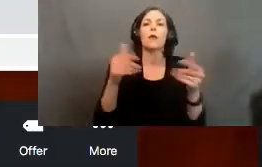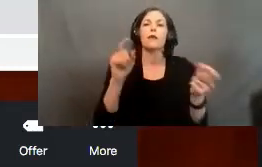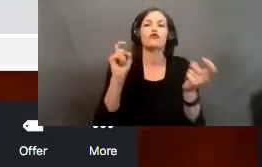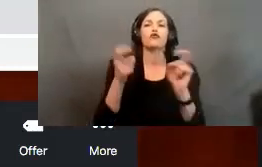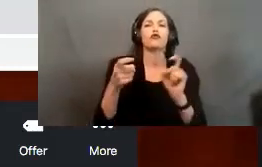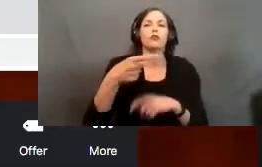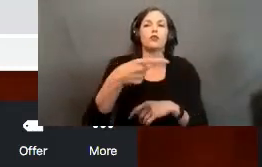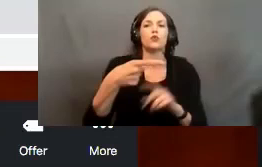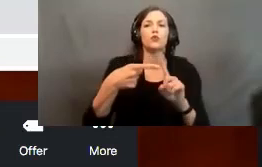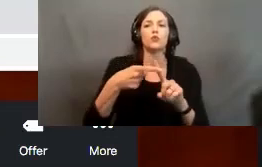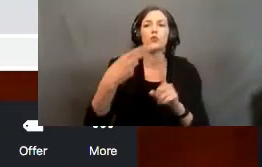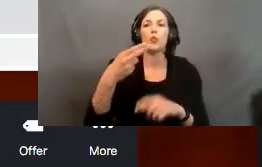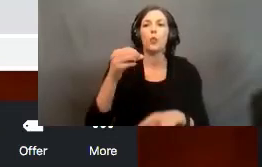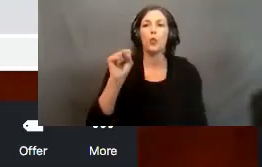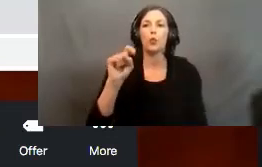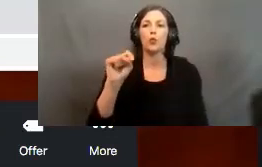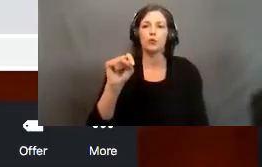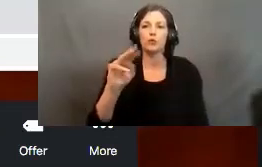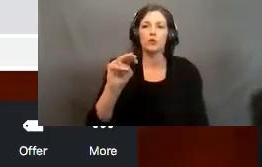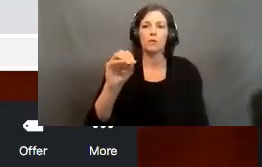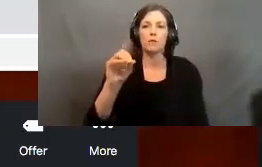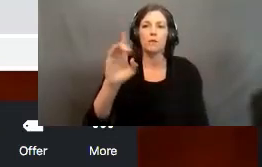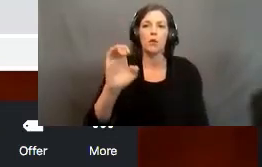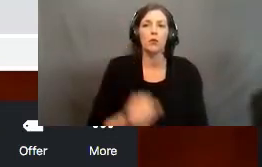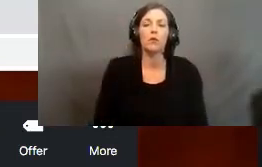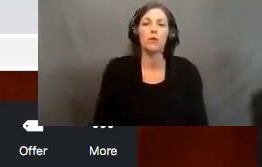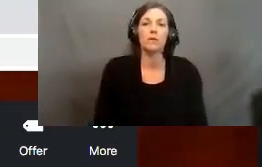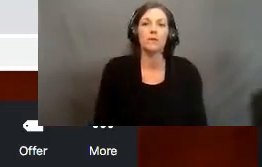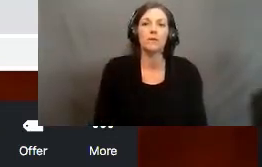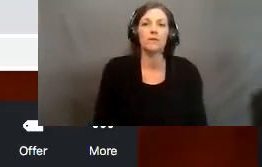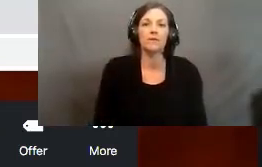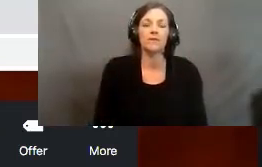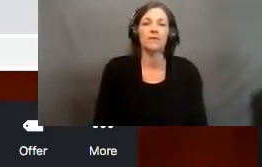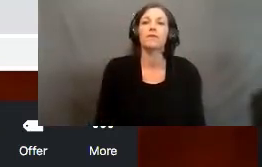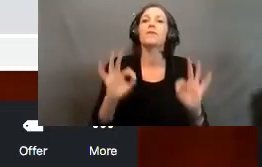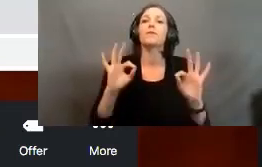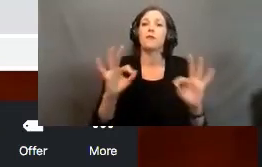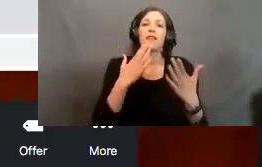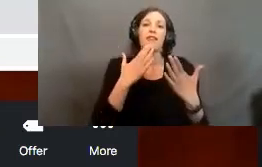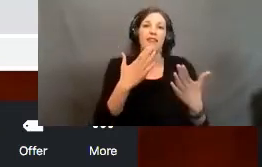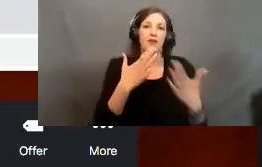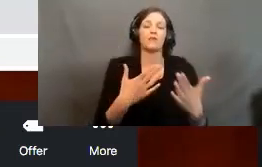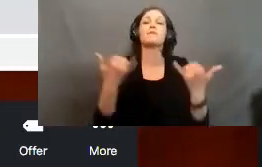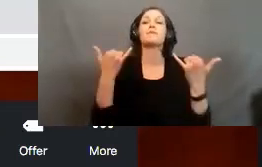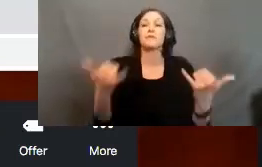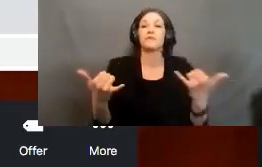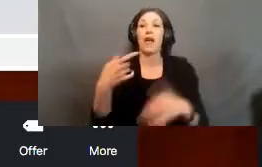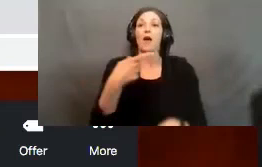12:36:32 now we have 12:36:35 this calm over here that use